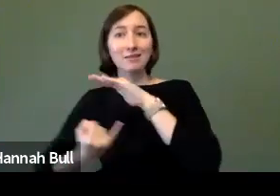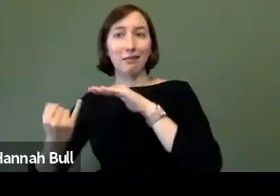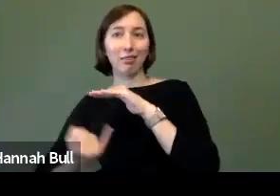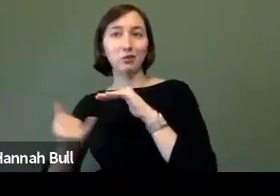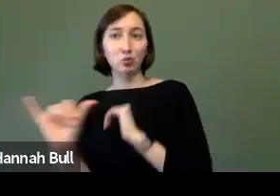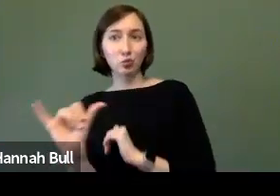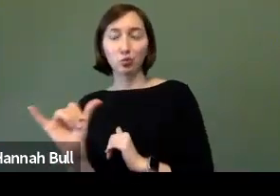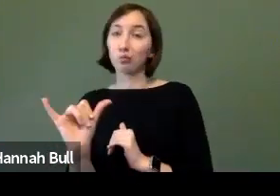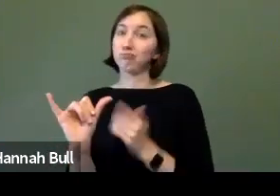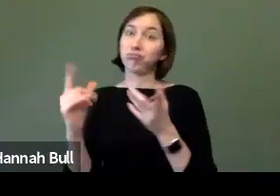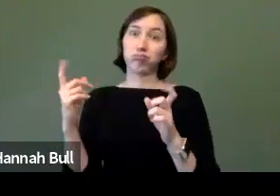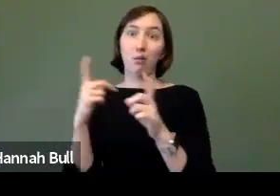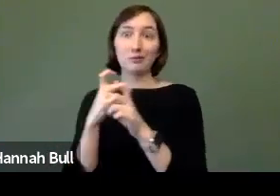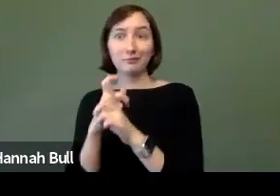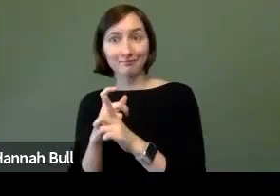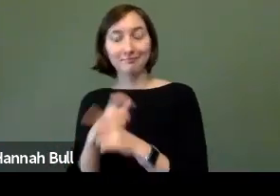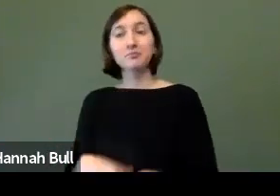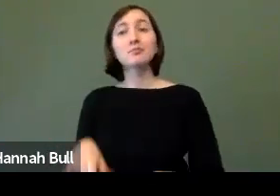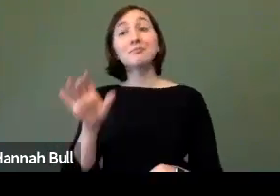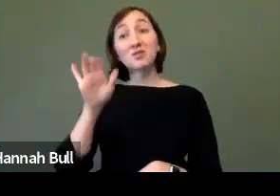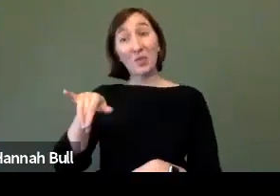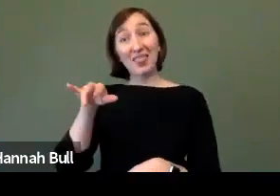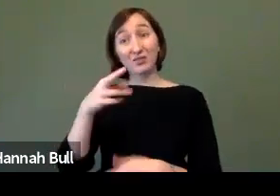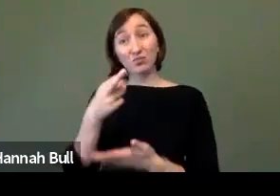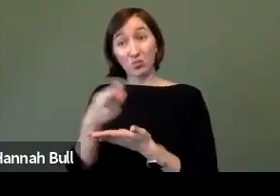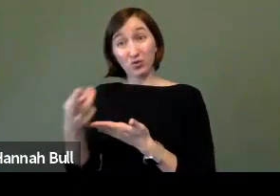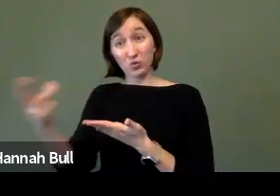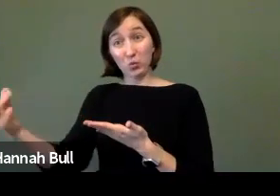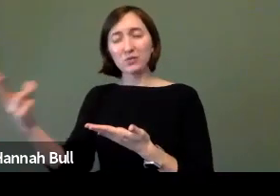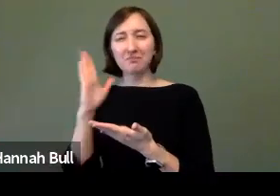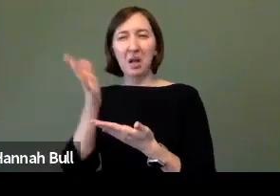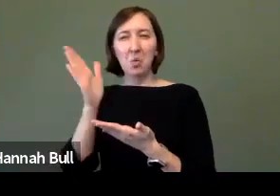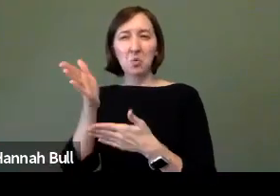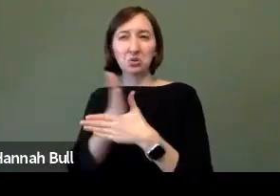So, check out that resource page. Again this is at the end of the presentation